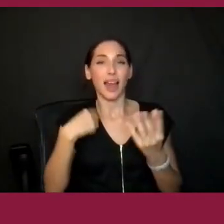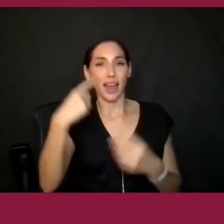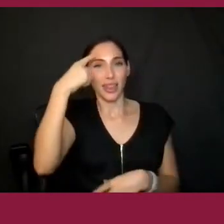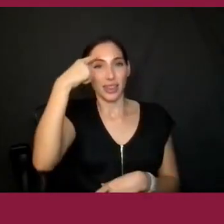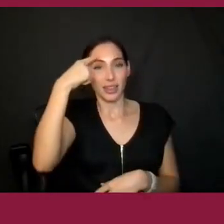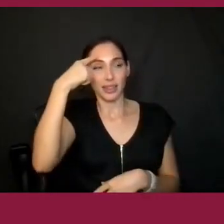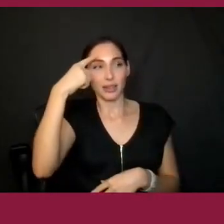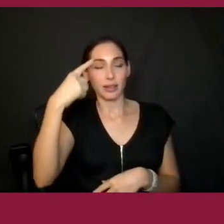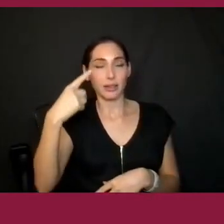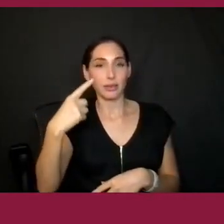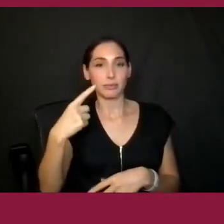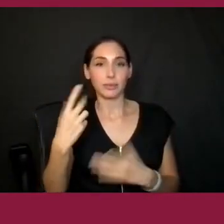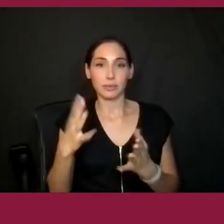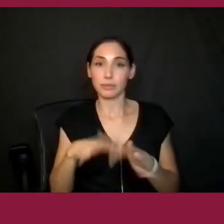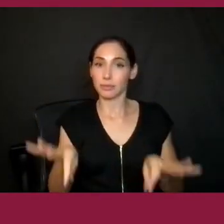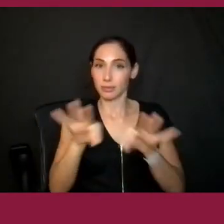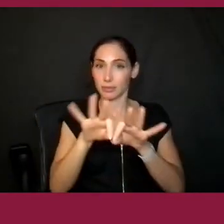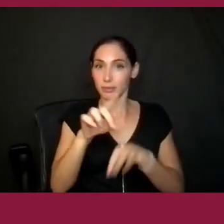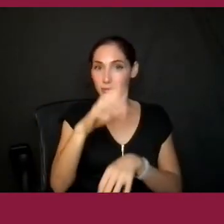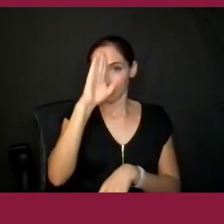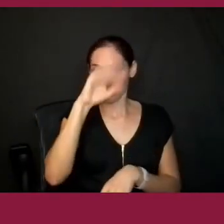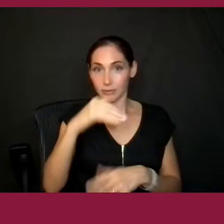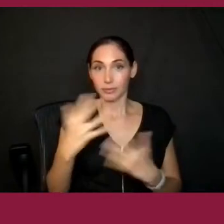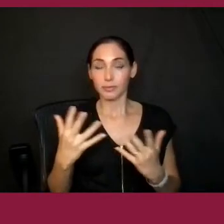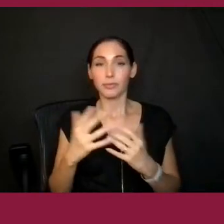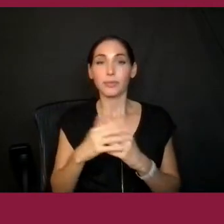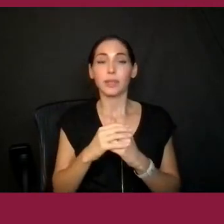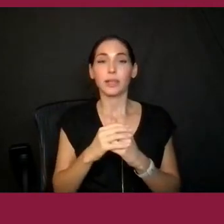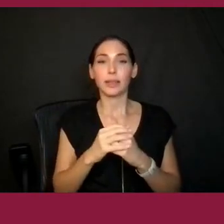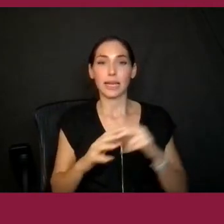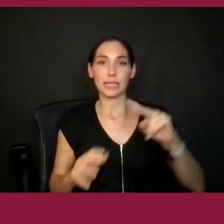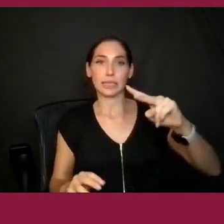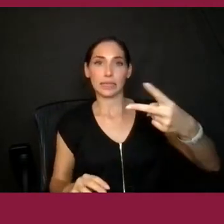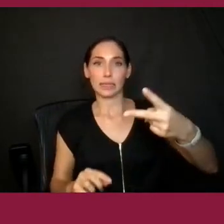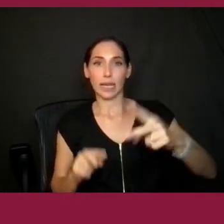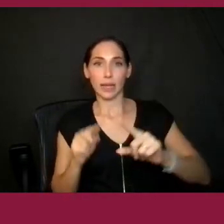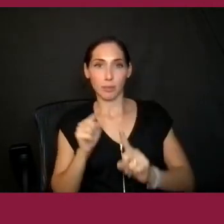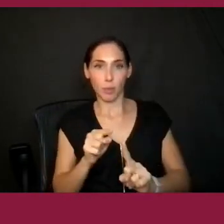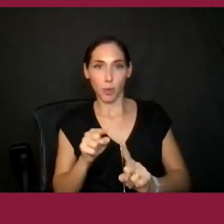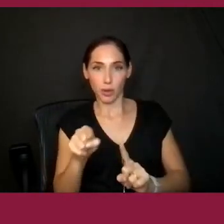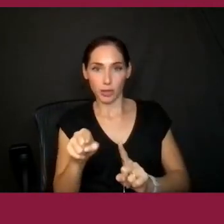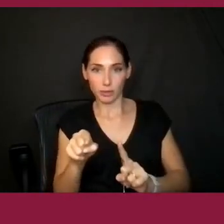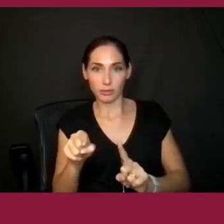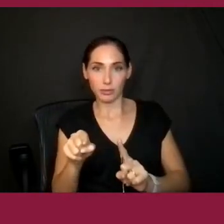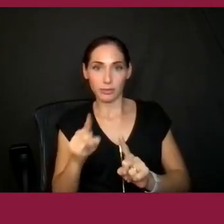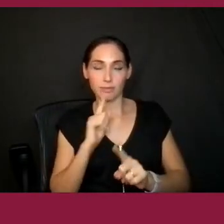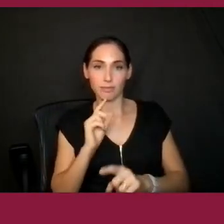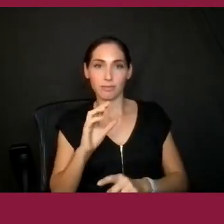of note is the second bullet that is bolded, and this